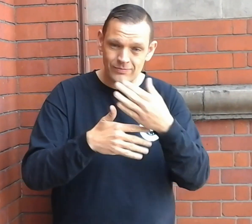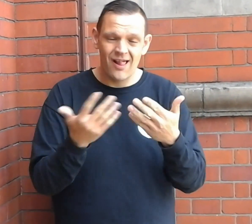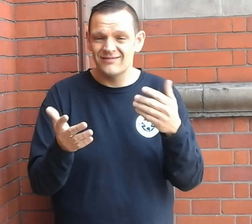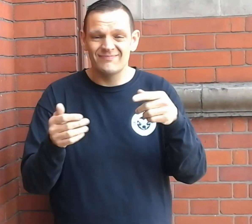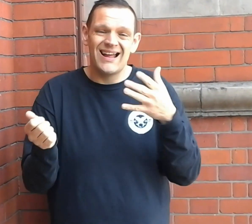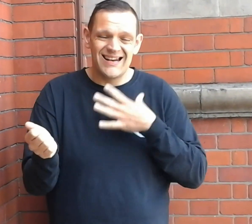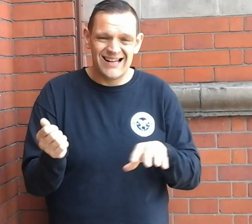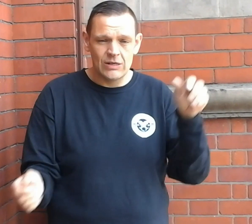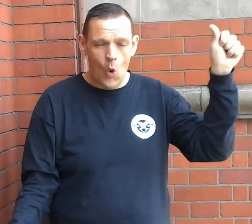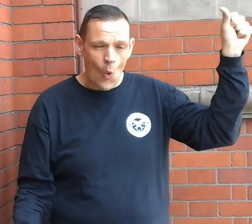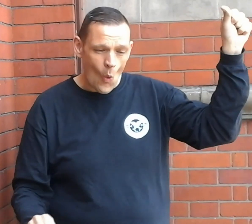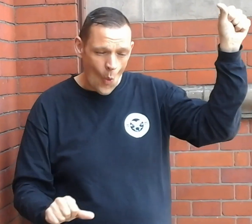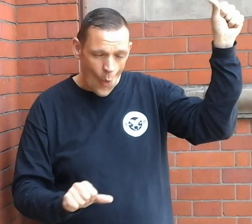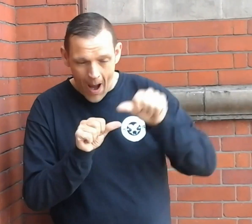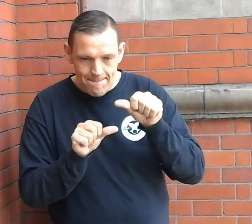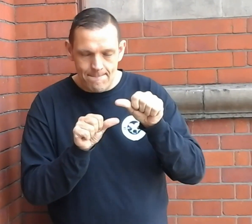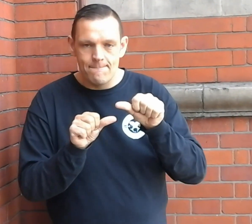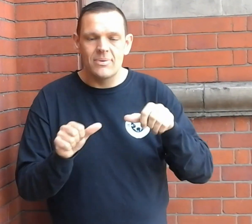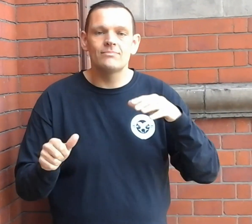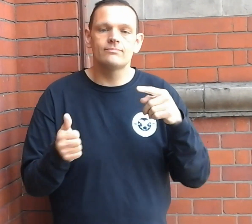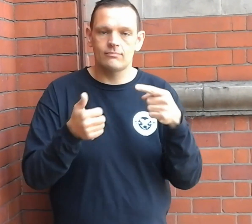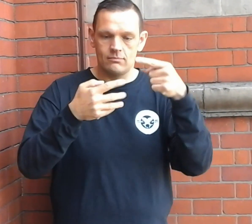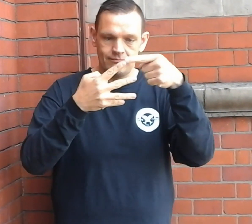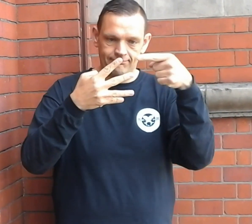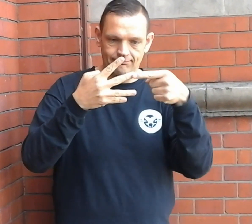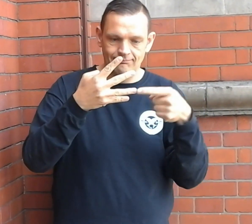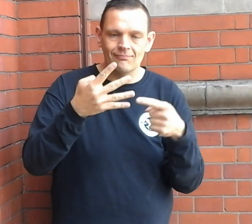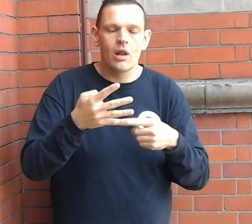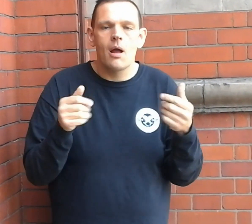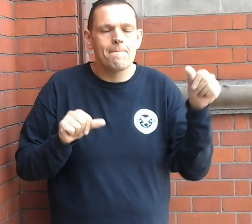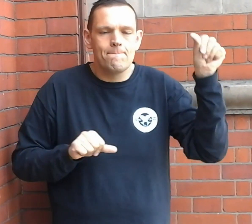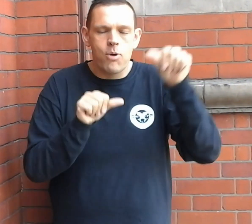For appointment letters you will need a very brief amount of information, four main